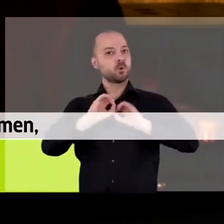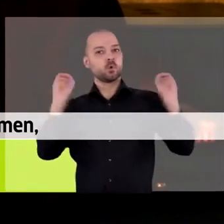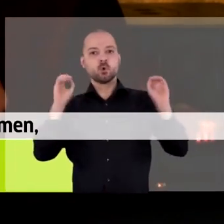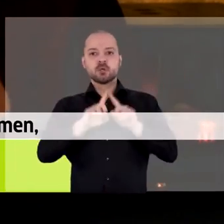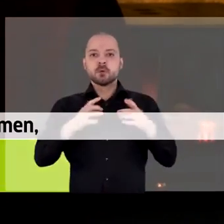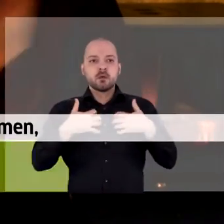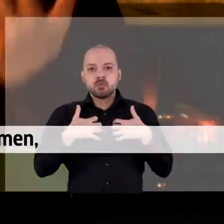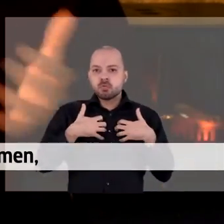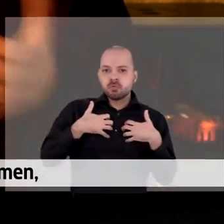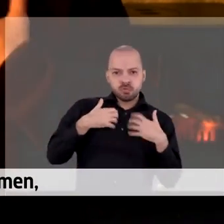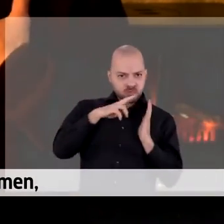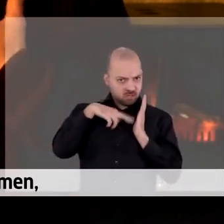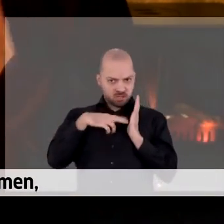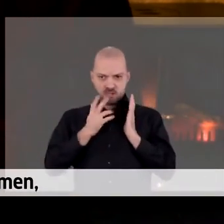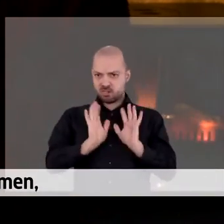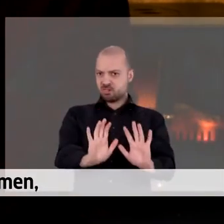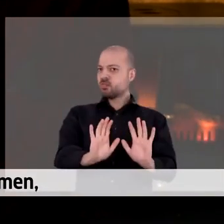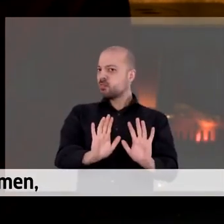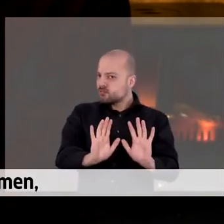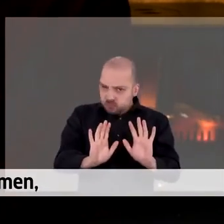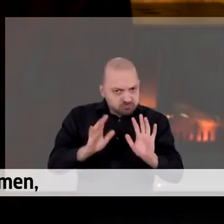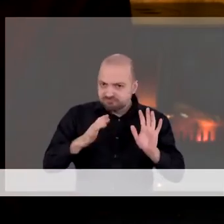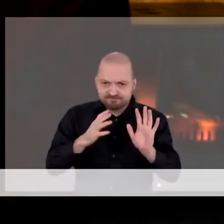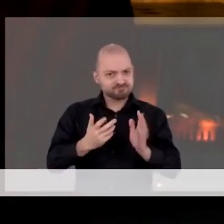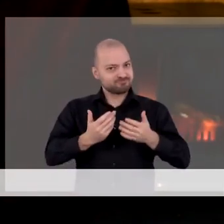In their everyday lives the deaf are confronted again and again by obstacles.